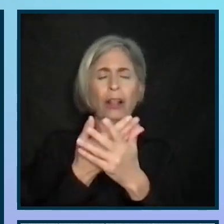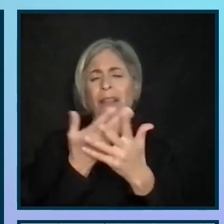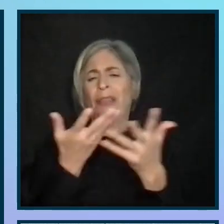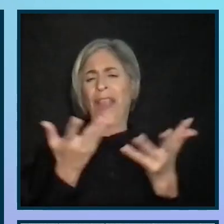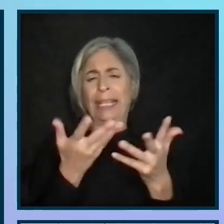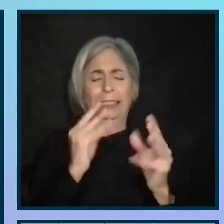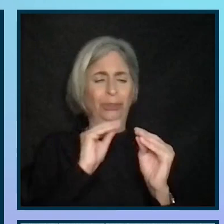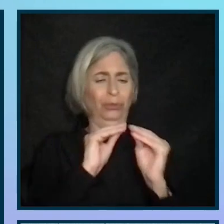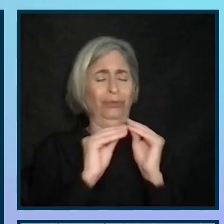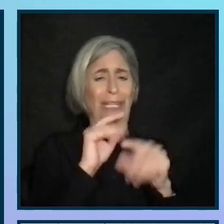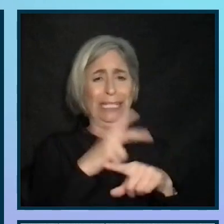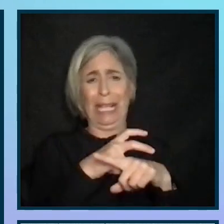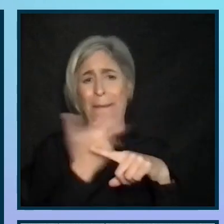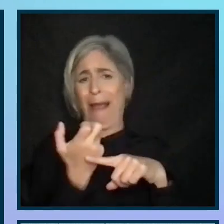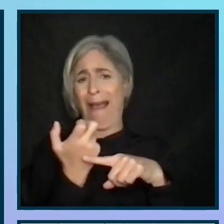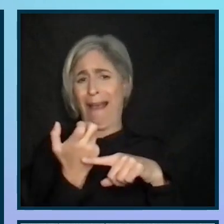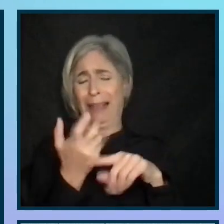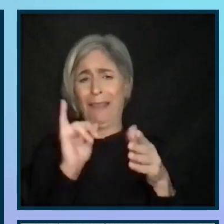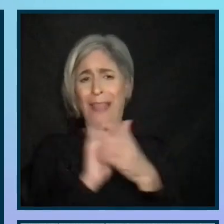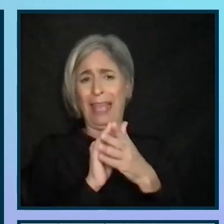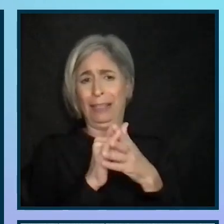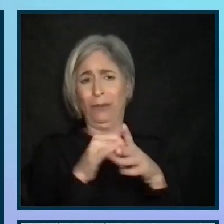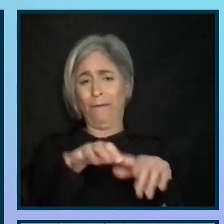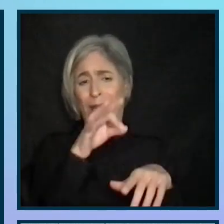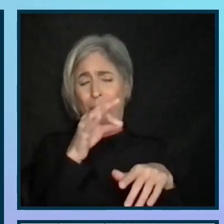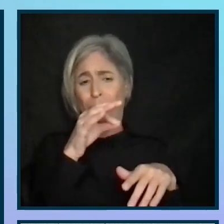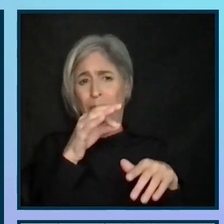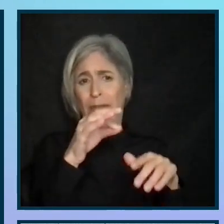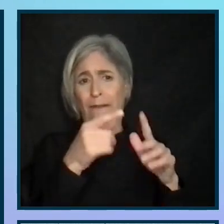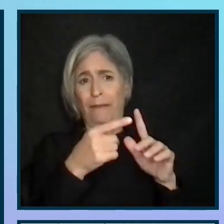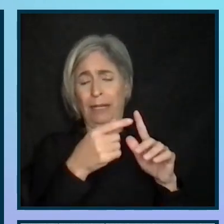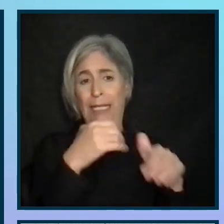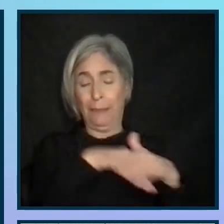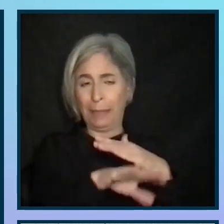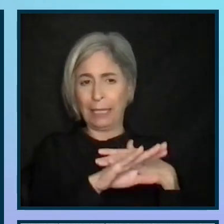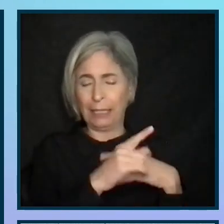that was found production. It's much more efficient and cost effective